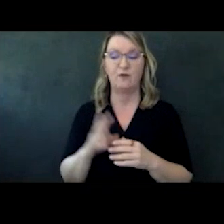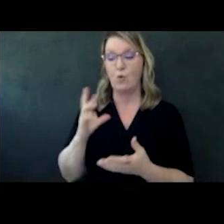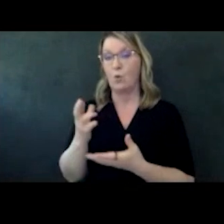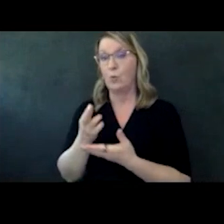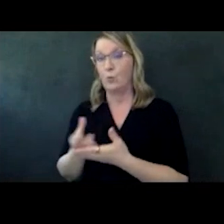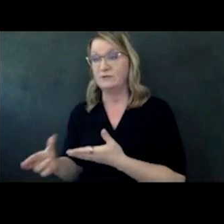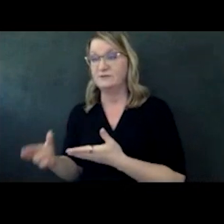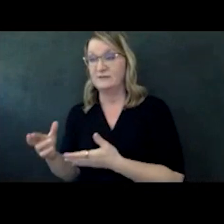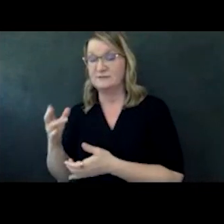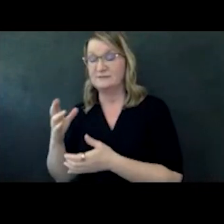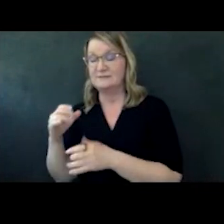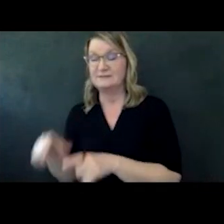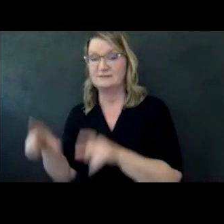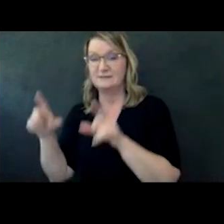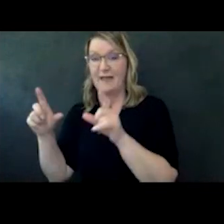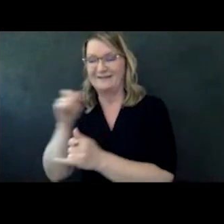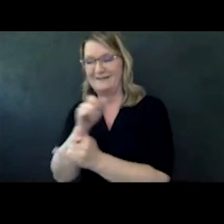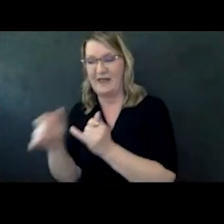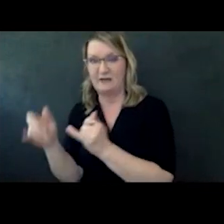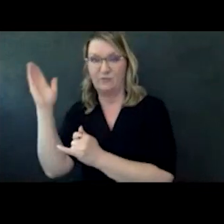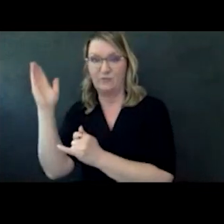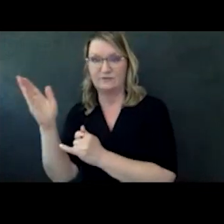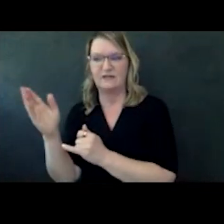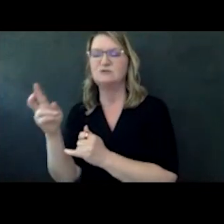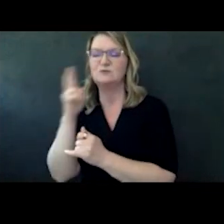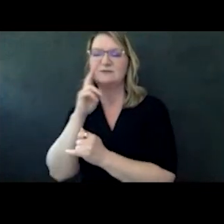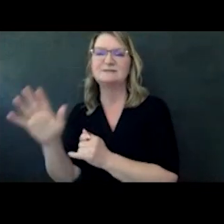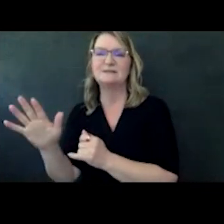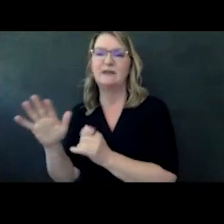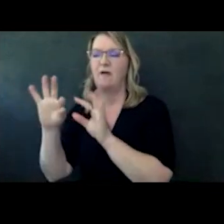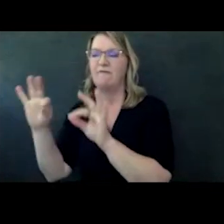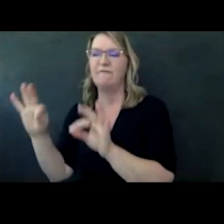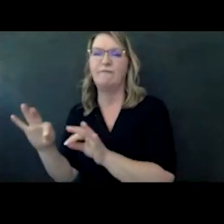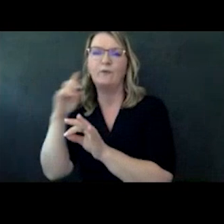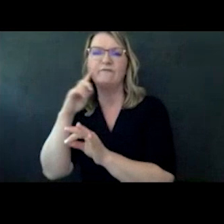at the end of this presentation, you'll also find a template for planning your outreach strategy